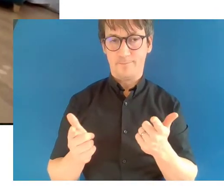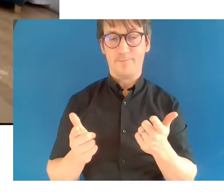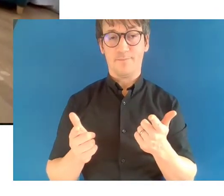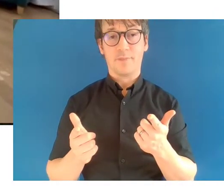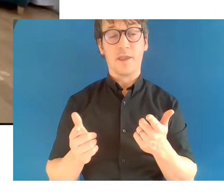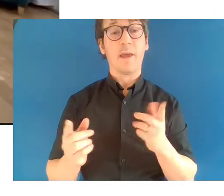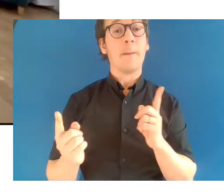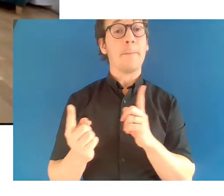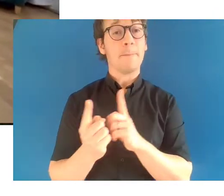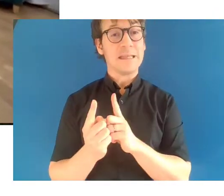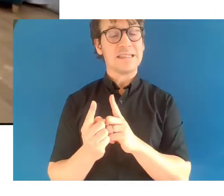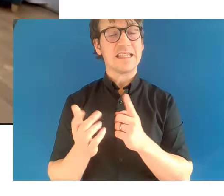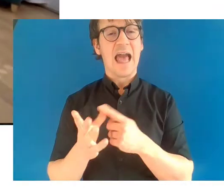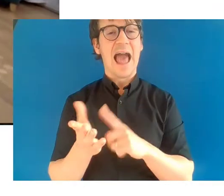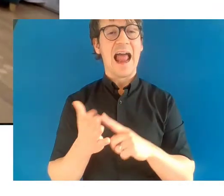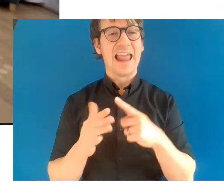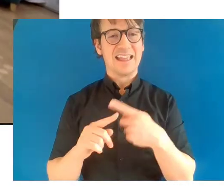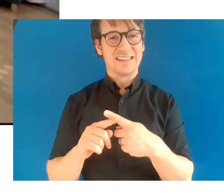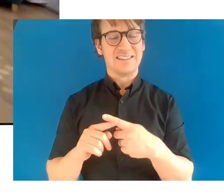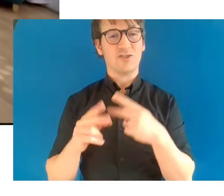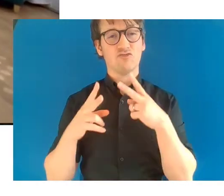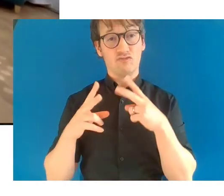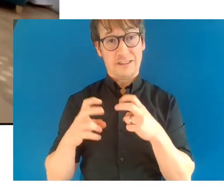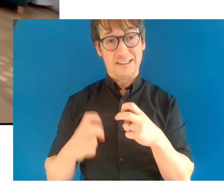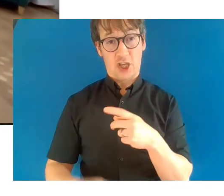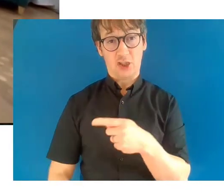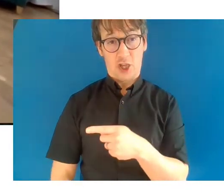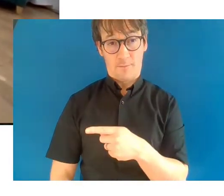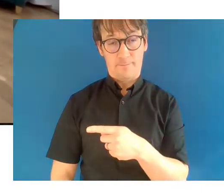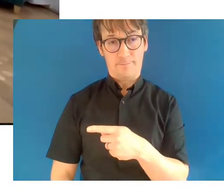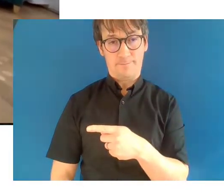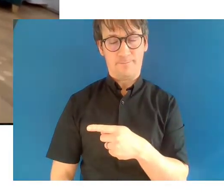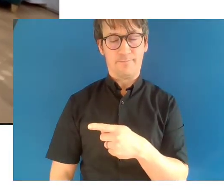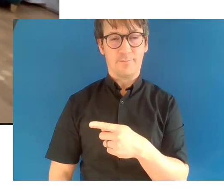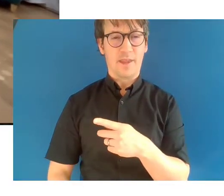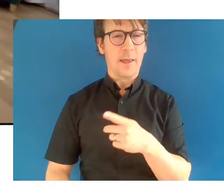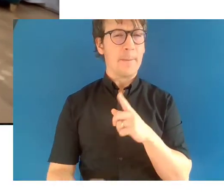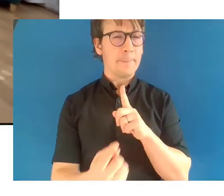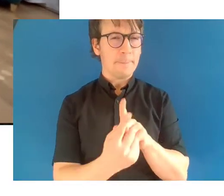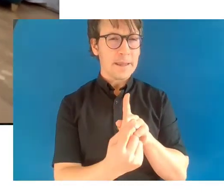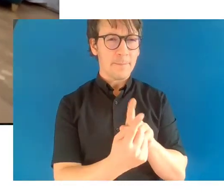I will introduce you to Alex, who is our researcher, somewhere around, and the robots and other